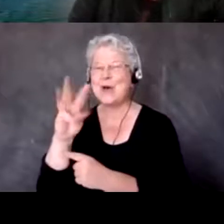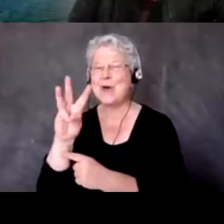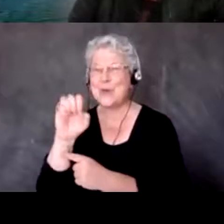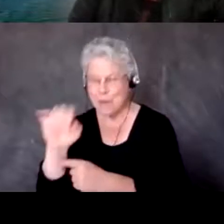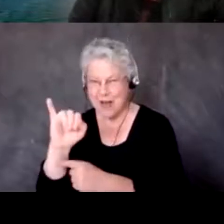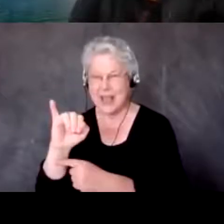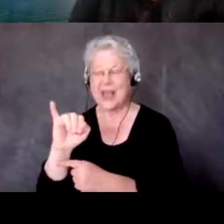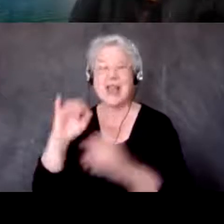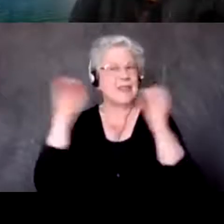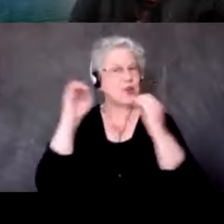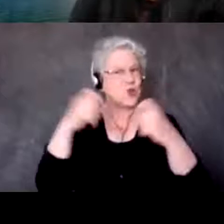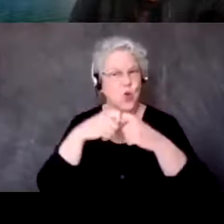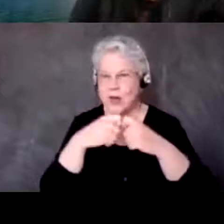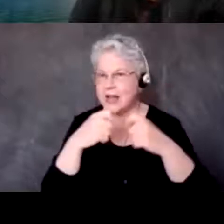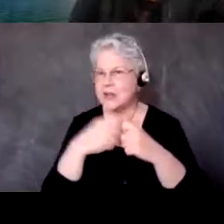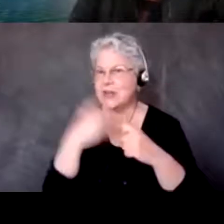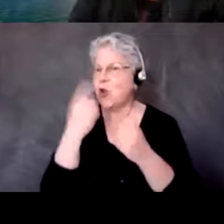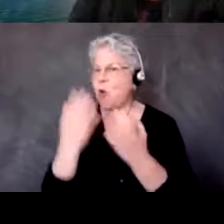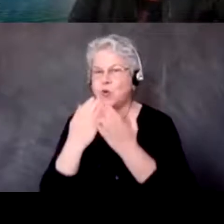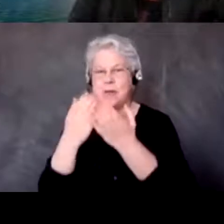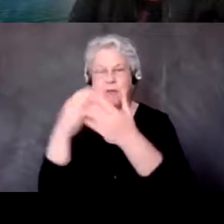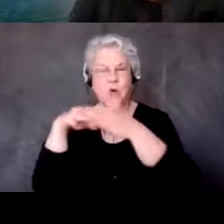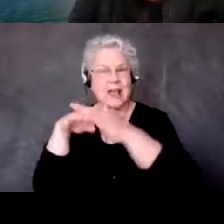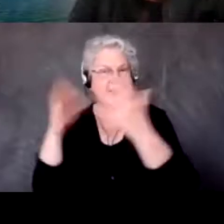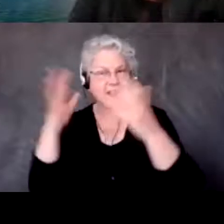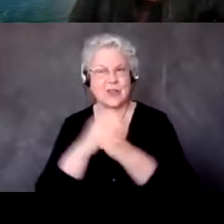The kids learn how to - they live in longhouses. They learn